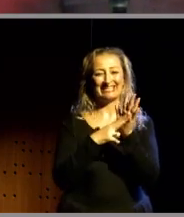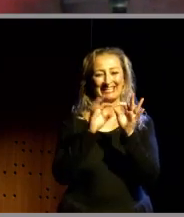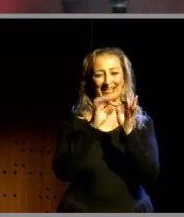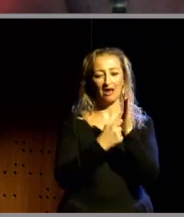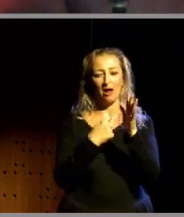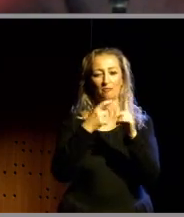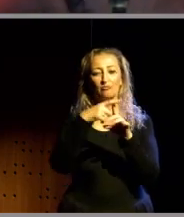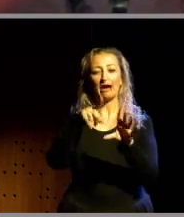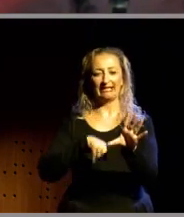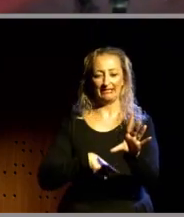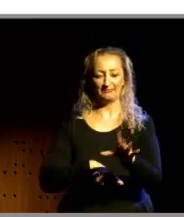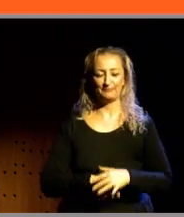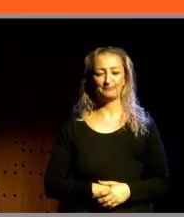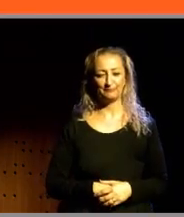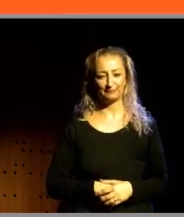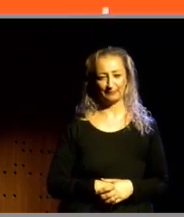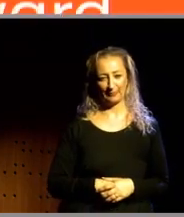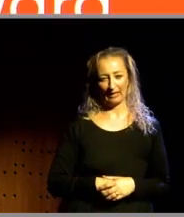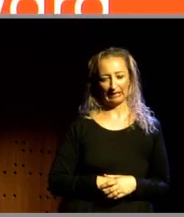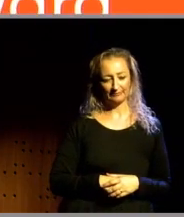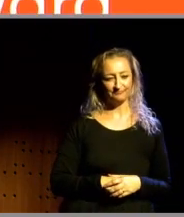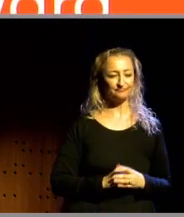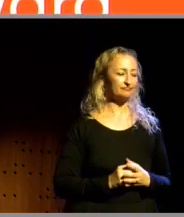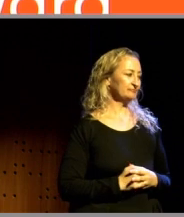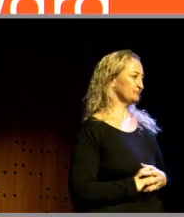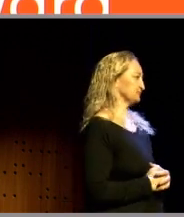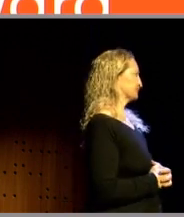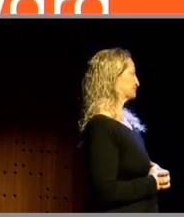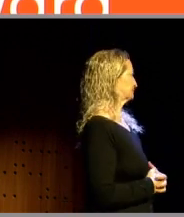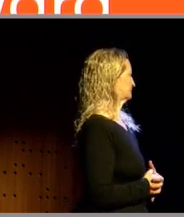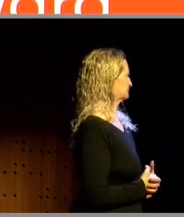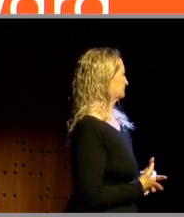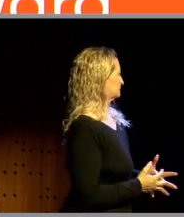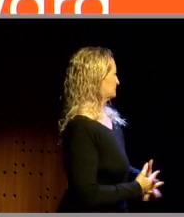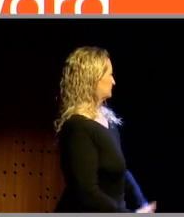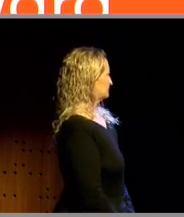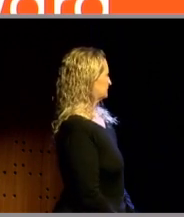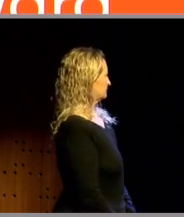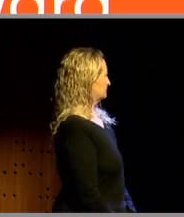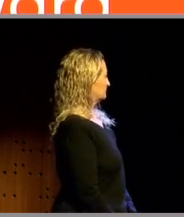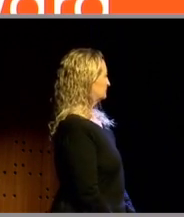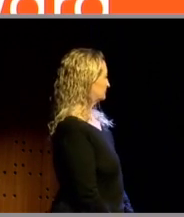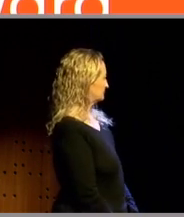(VIDEO PLAYS) It is Creative Australia's honour to present the 2024 Dreaming Award to Dean Brady.